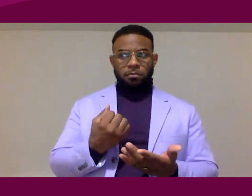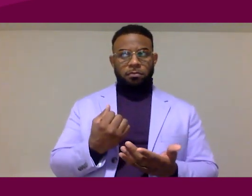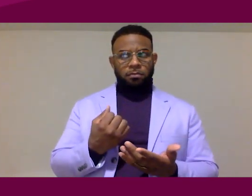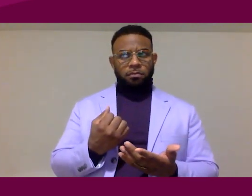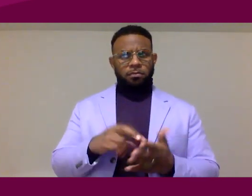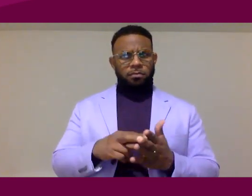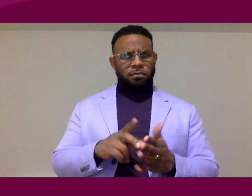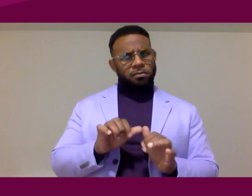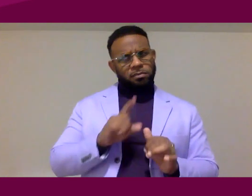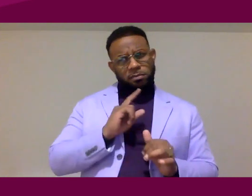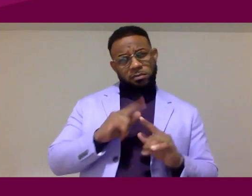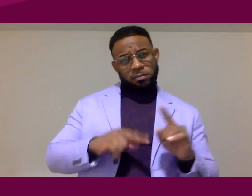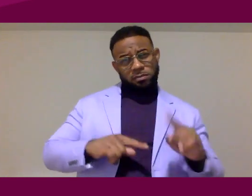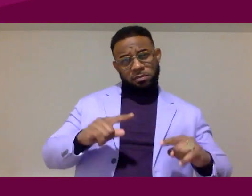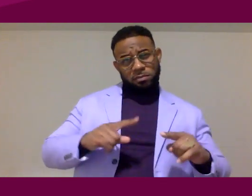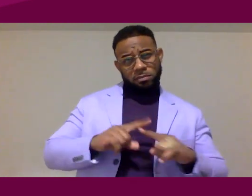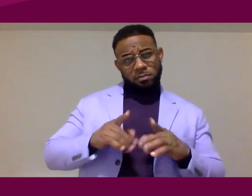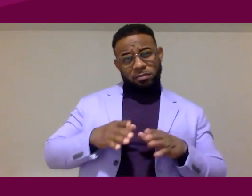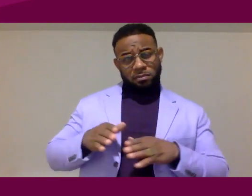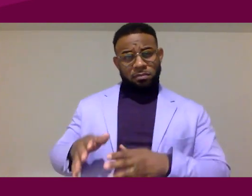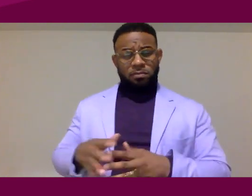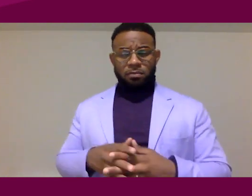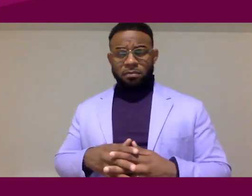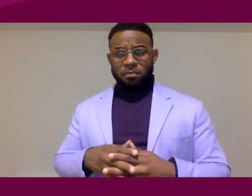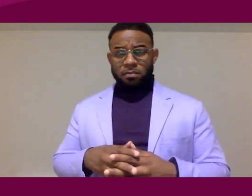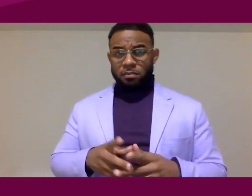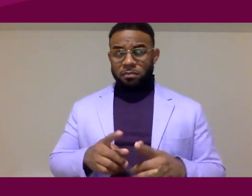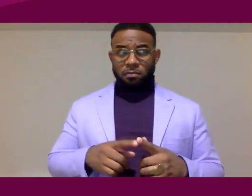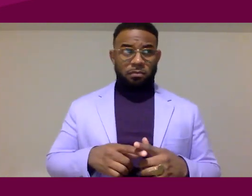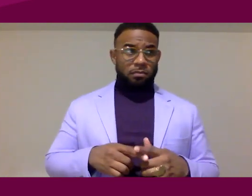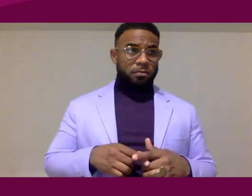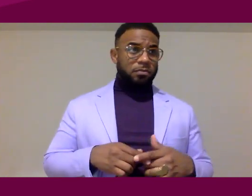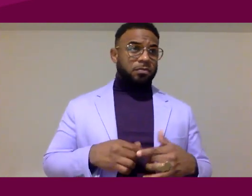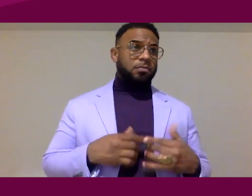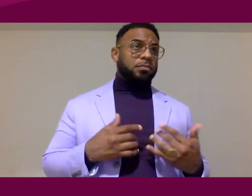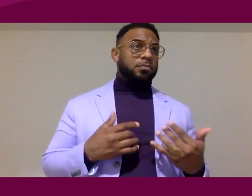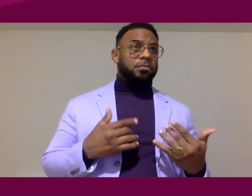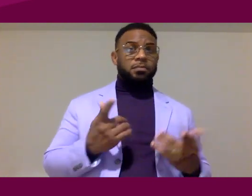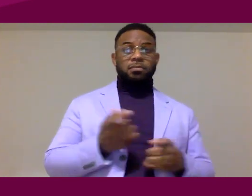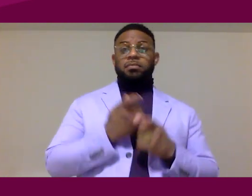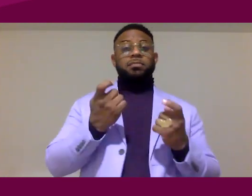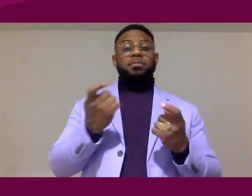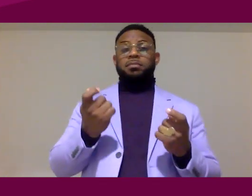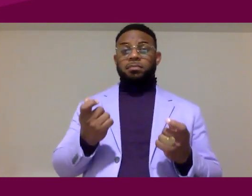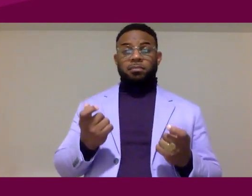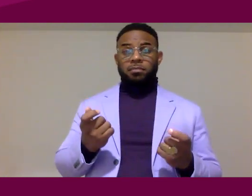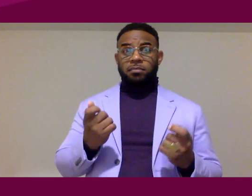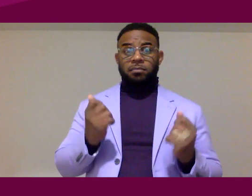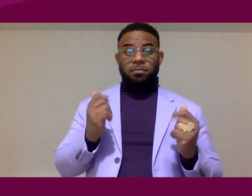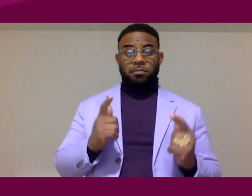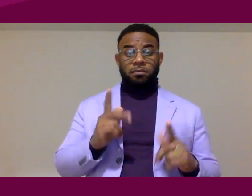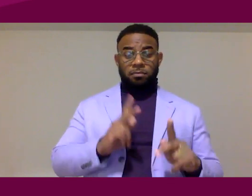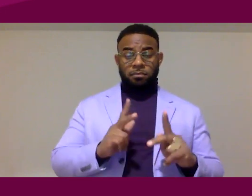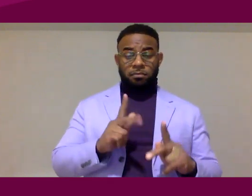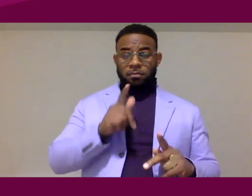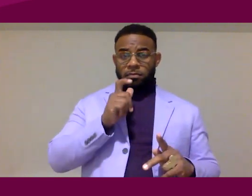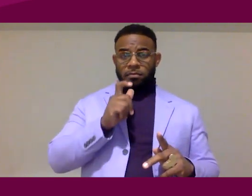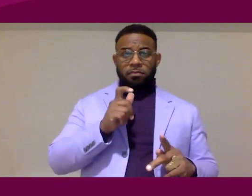and get... There could be a variety of different ways to celebrate all the people who, especially